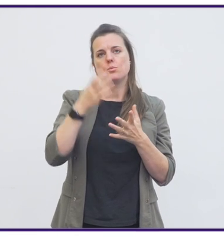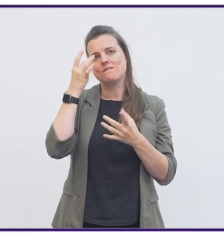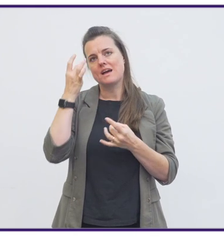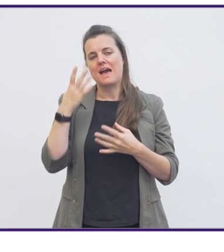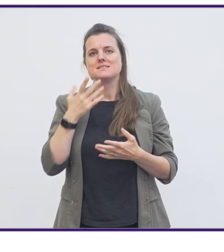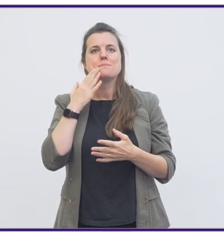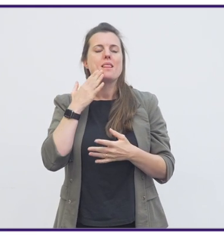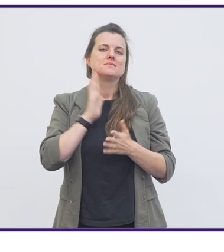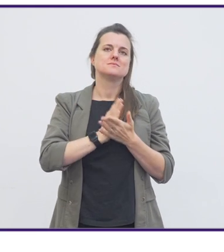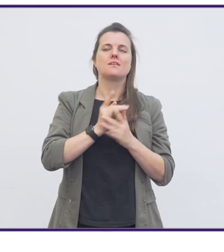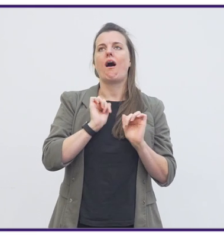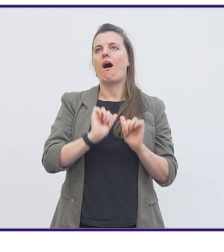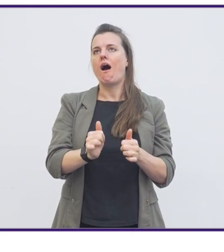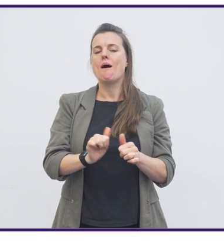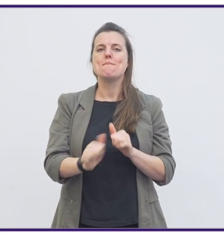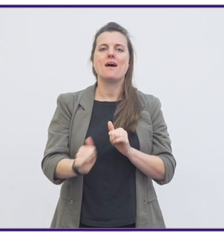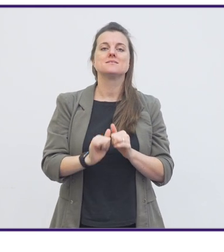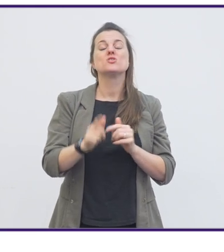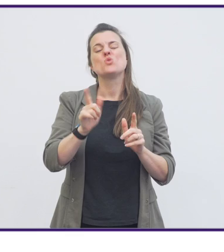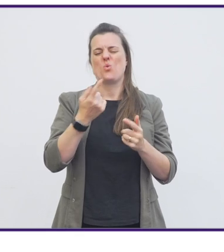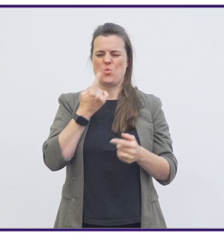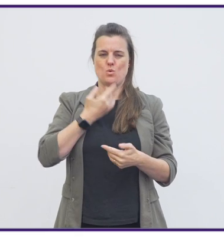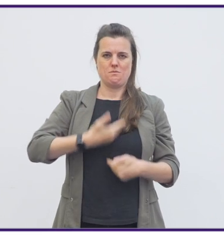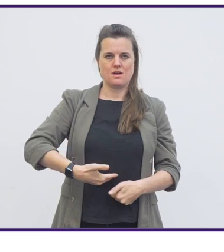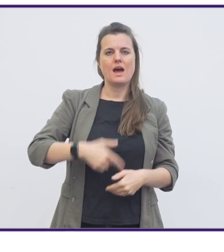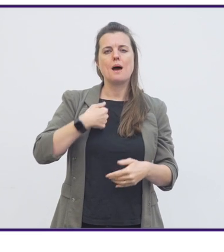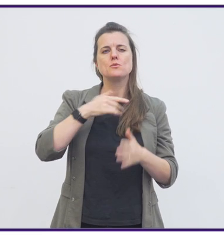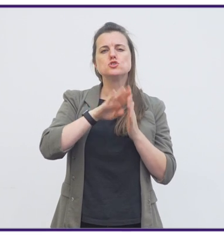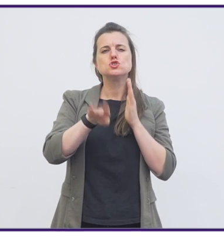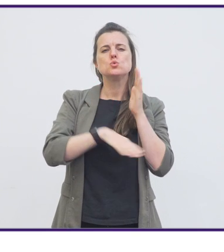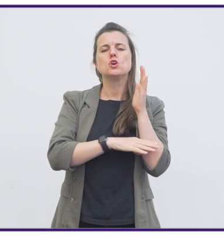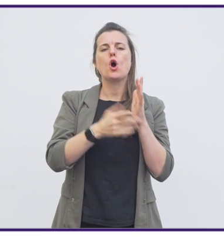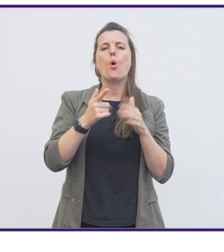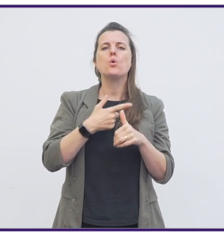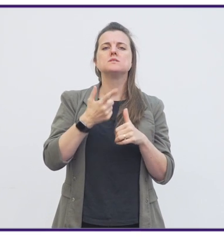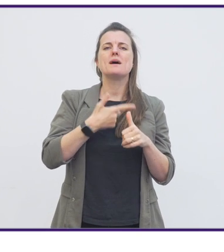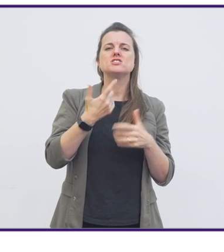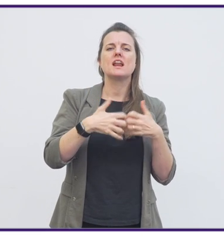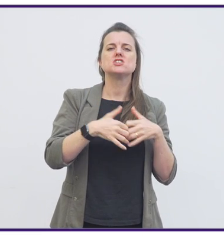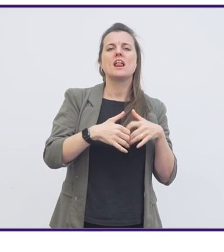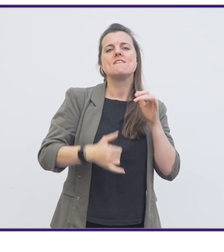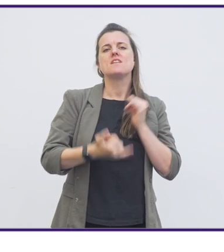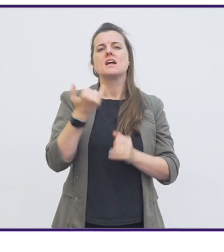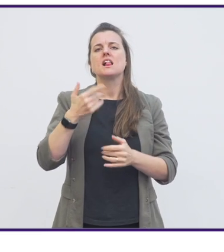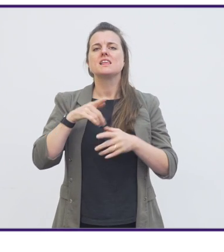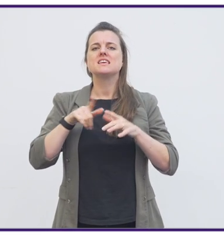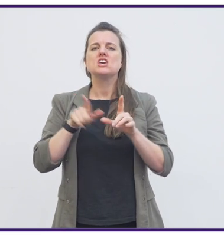A bit about me, I'm a junior automation engineer, a final-year T-level computing student,